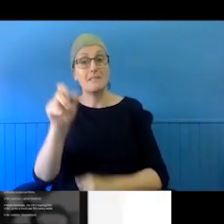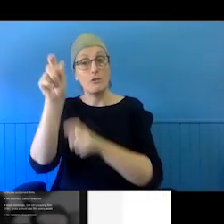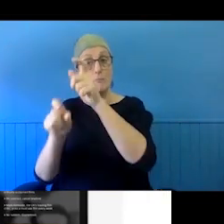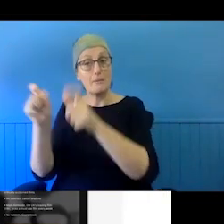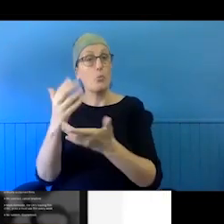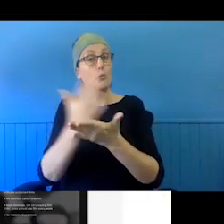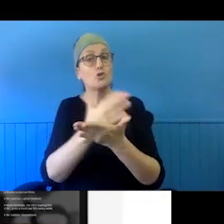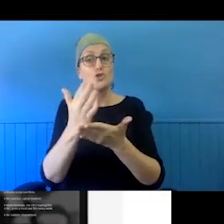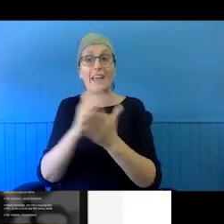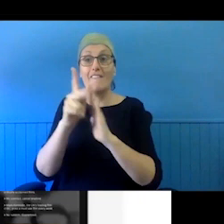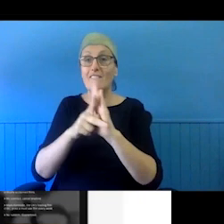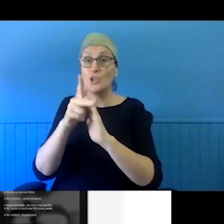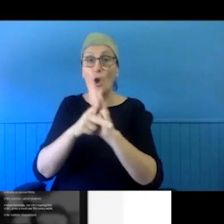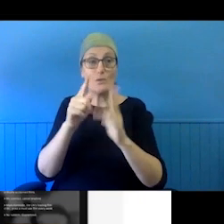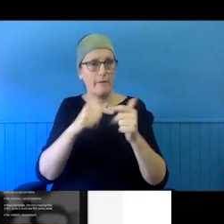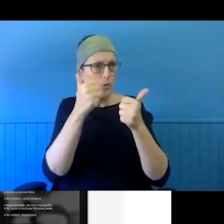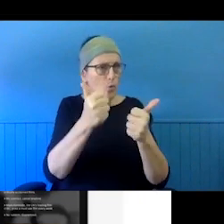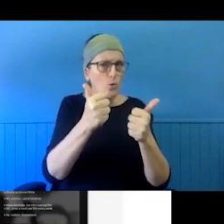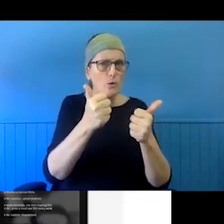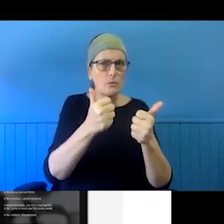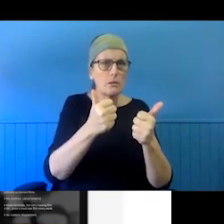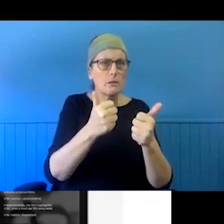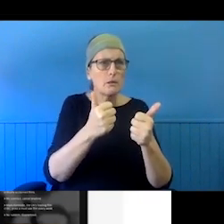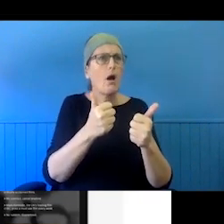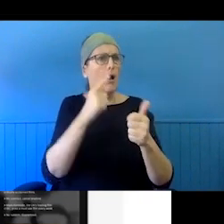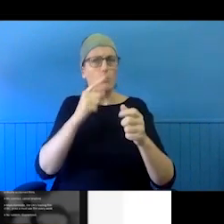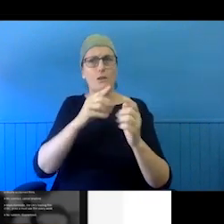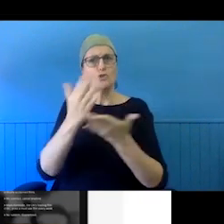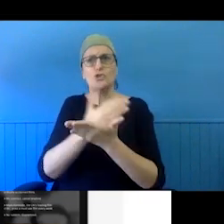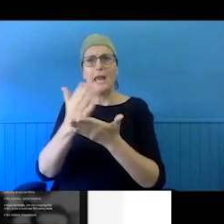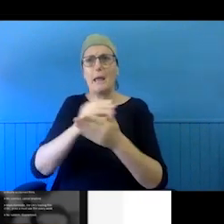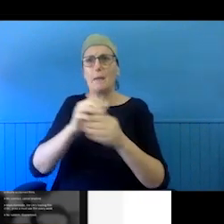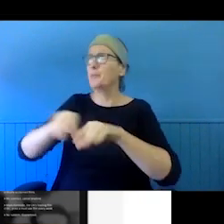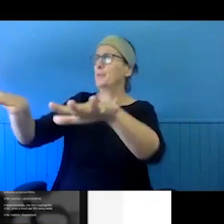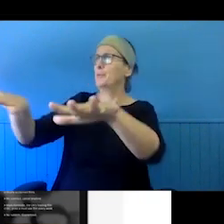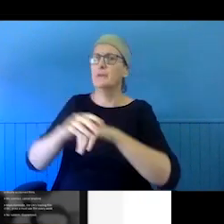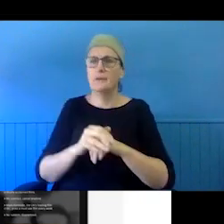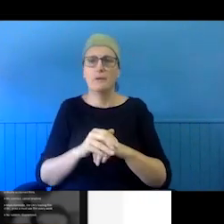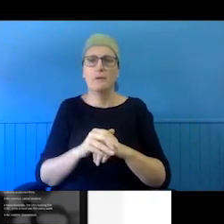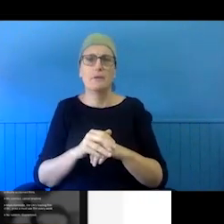growing reach. When you get into areas like livestreaming, this has